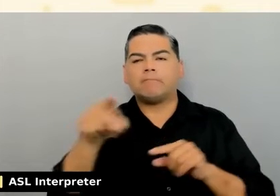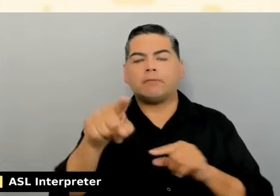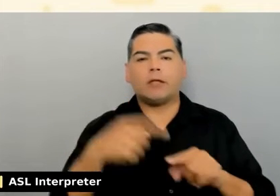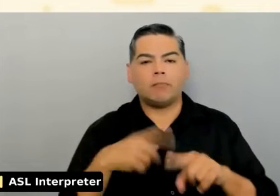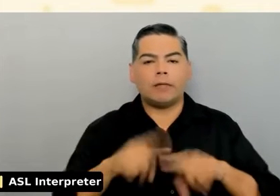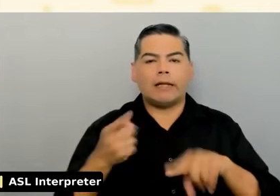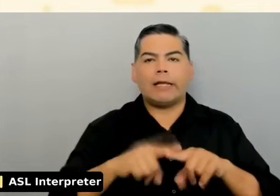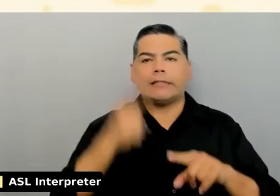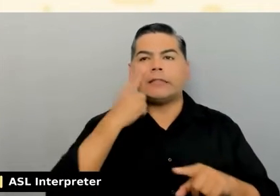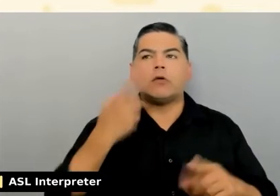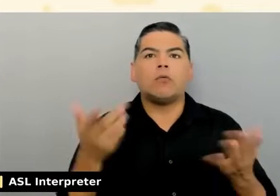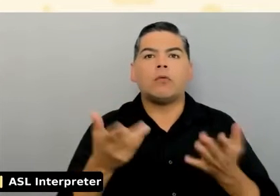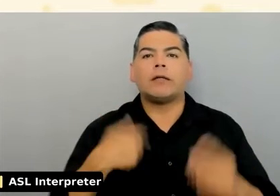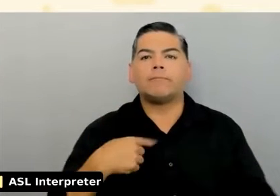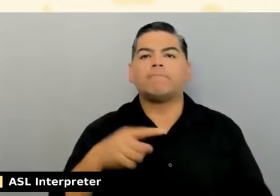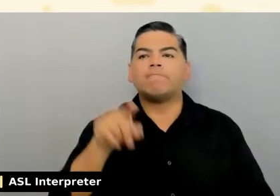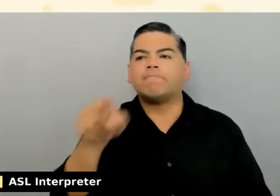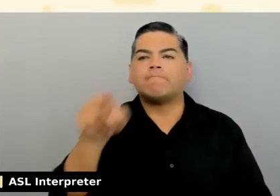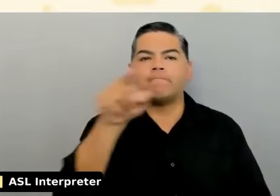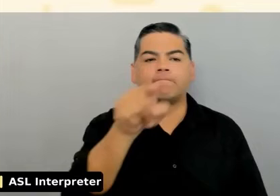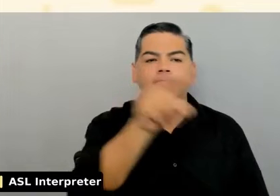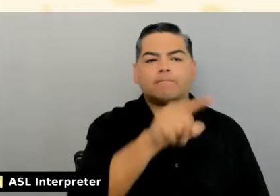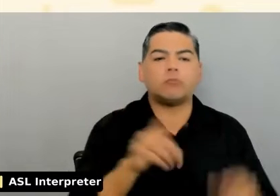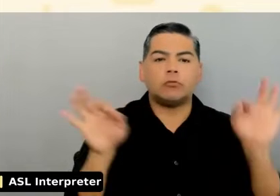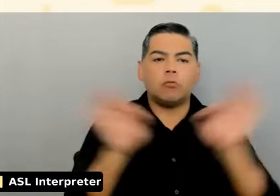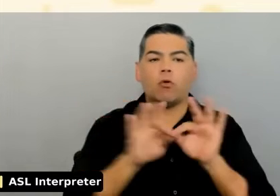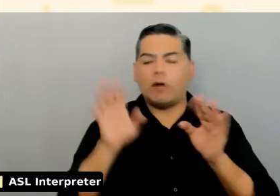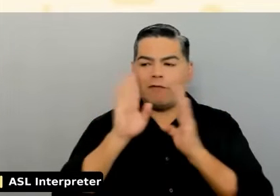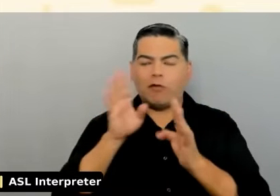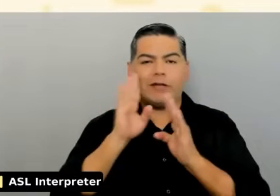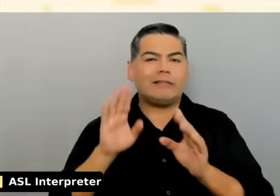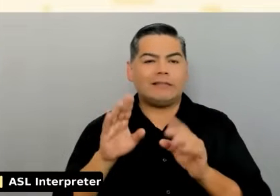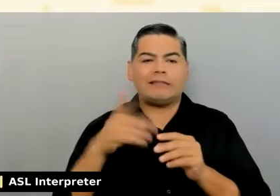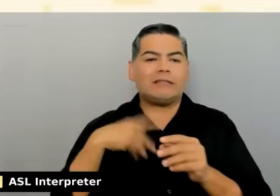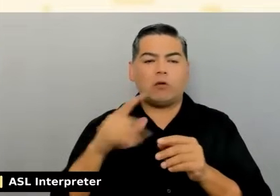So it is important that the focus indicator is clearly visible.